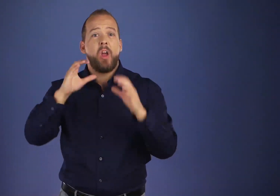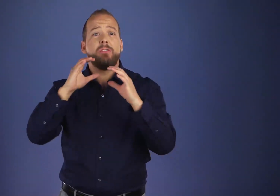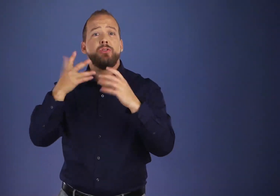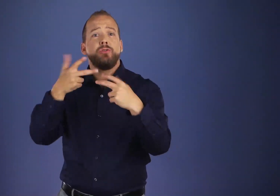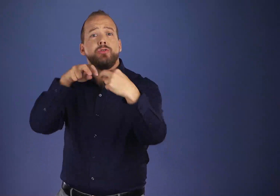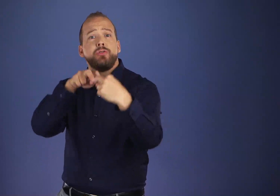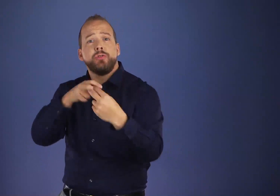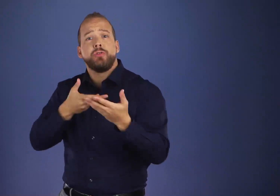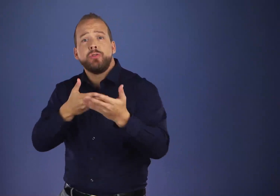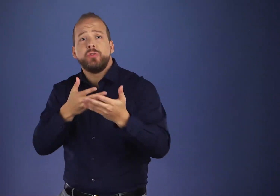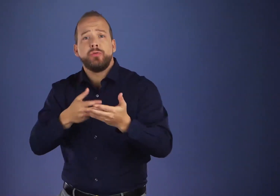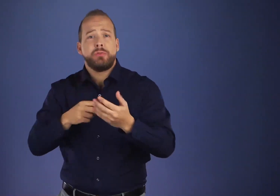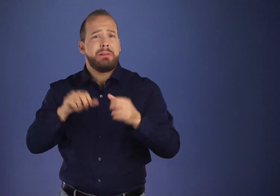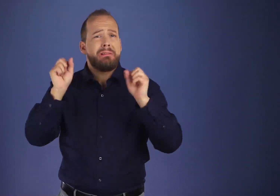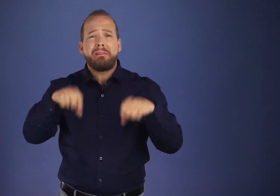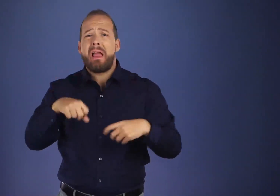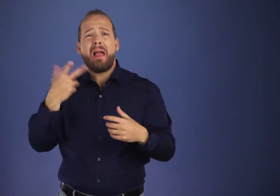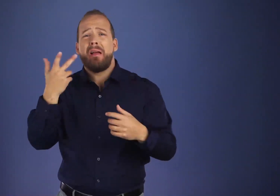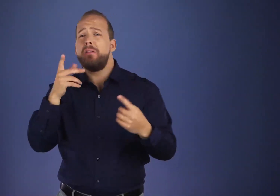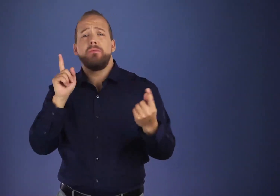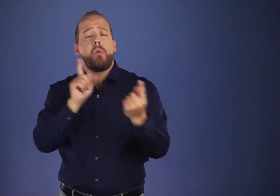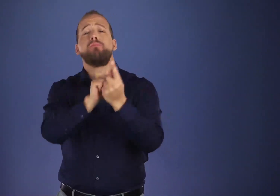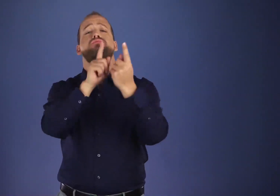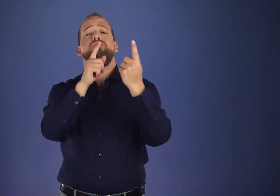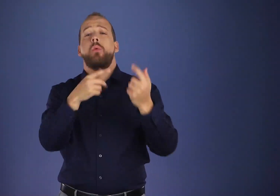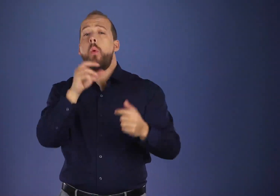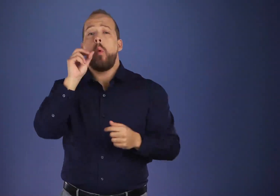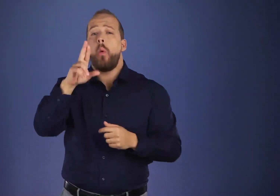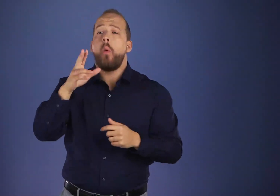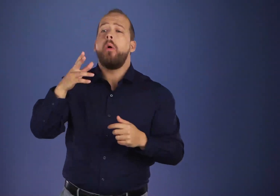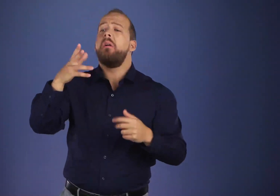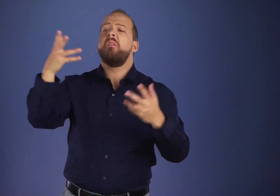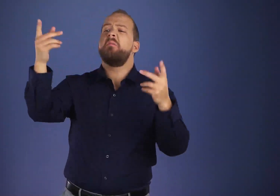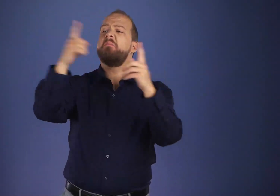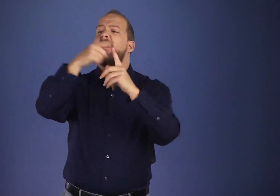These conversations can begin in a casual or natural way.